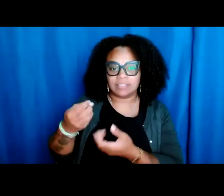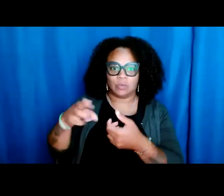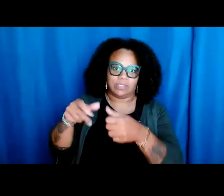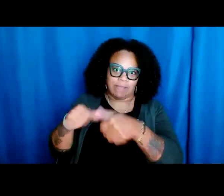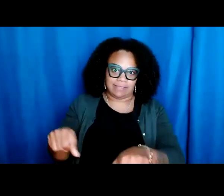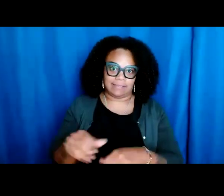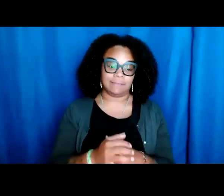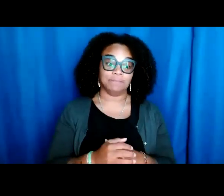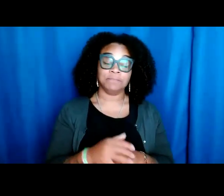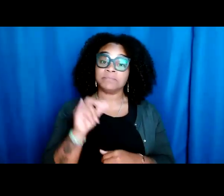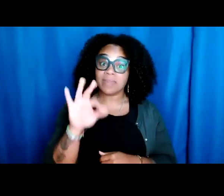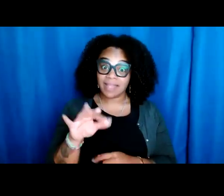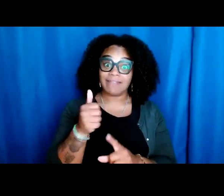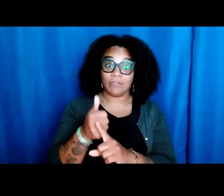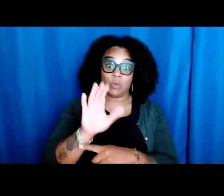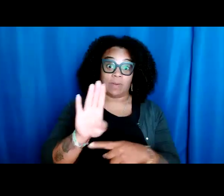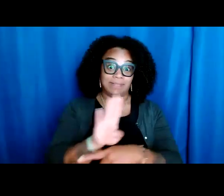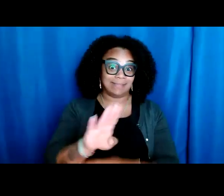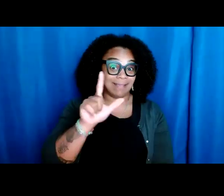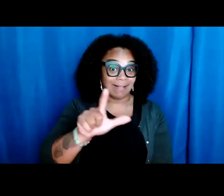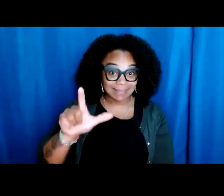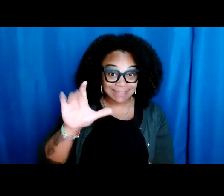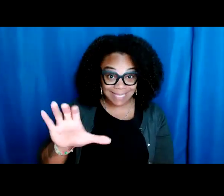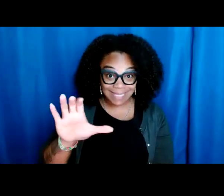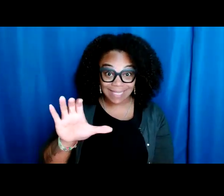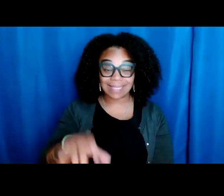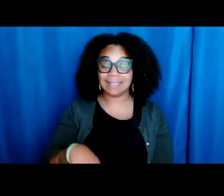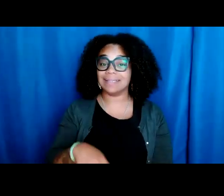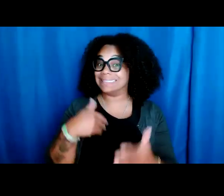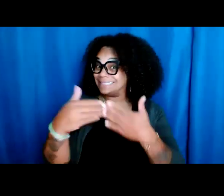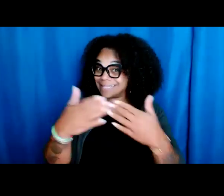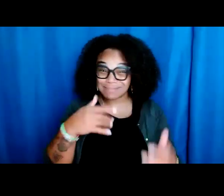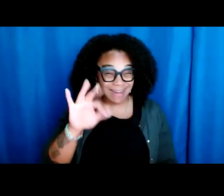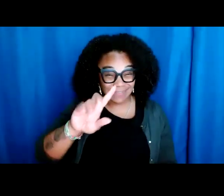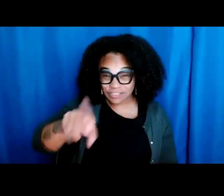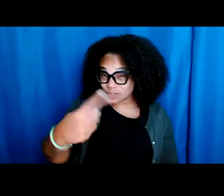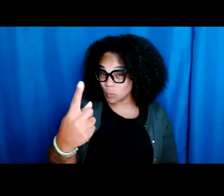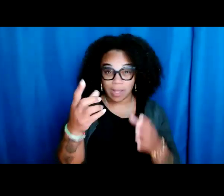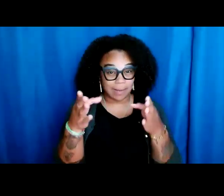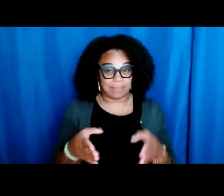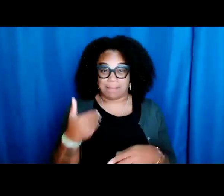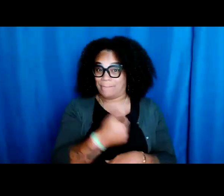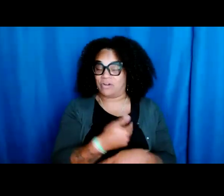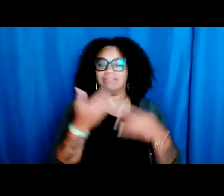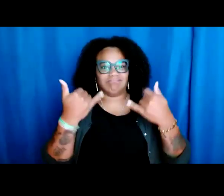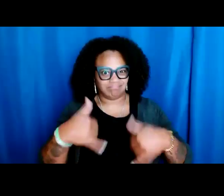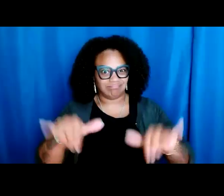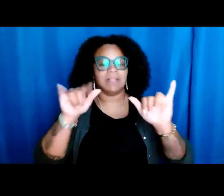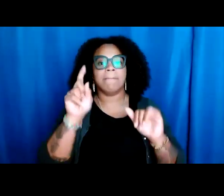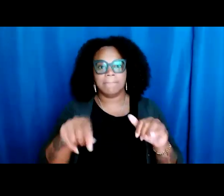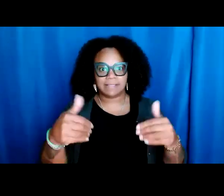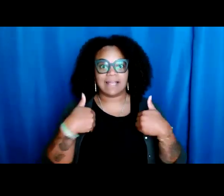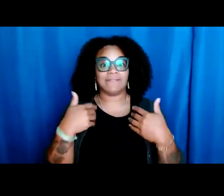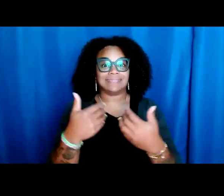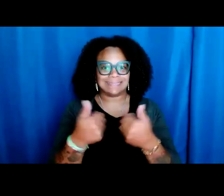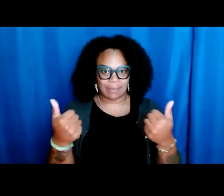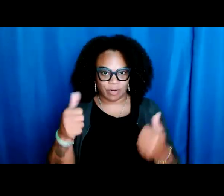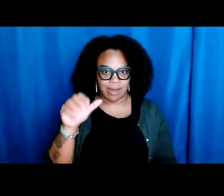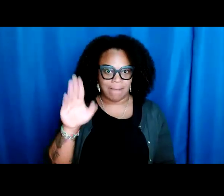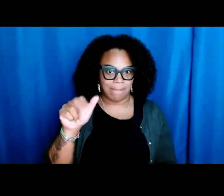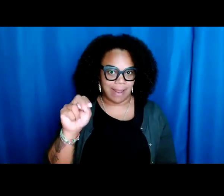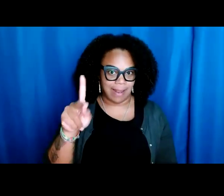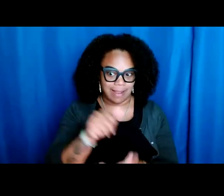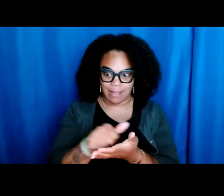If you are an LLC, even with just one member, you are required to maintain a separate bank account.